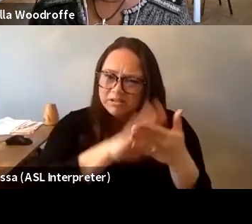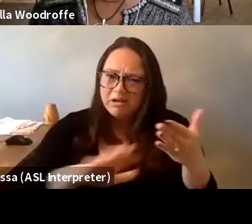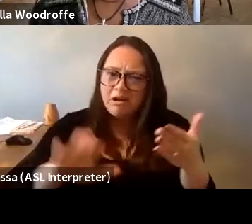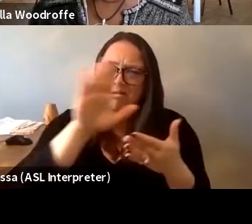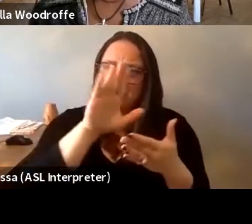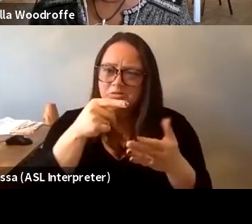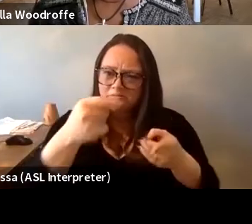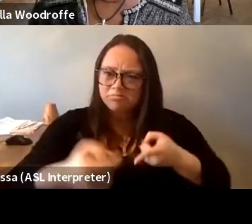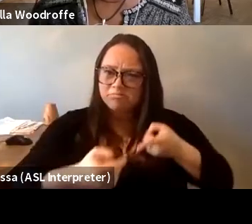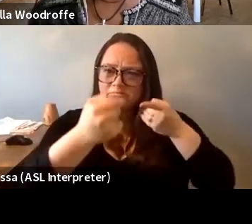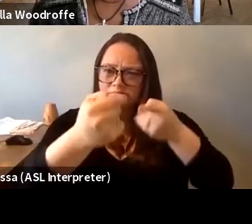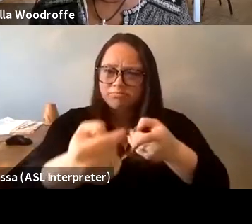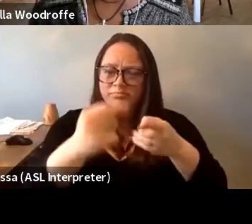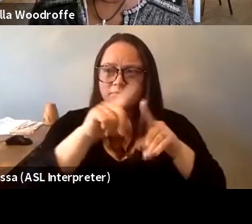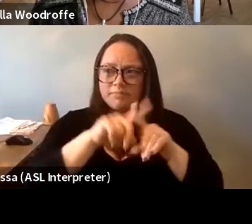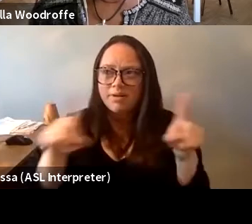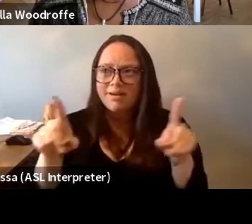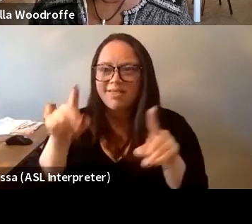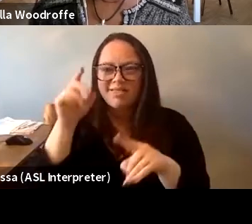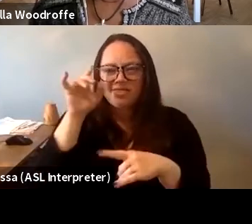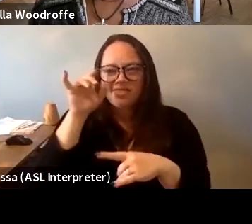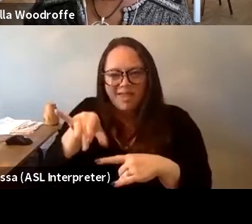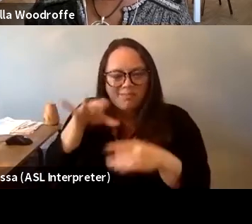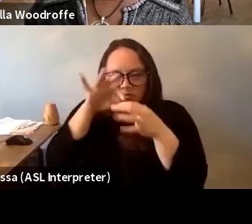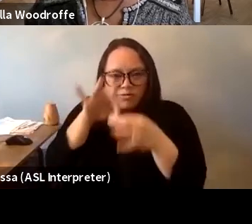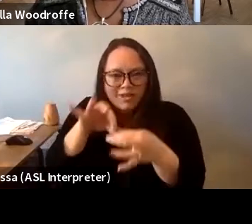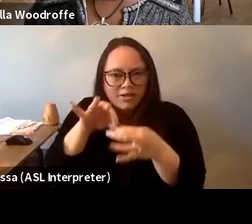that was because of organizational stuff. But again,